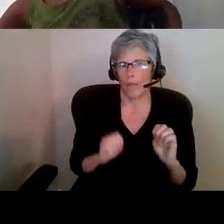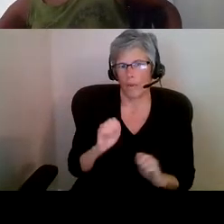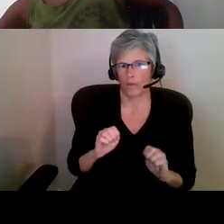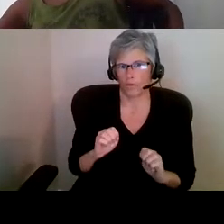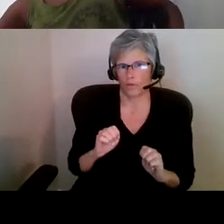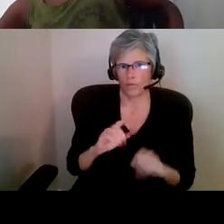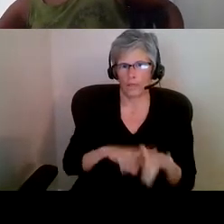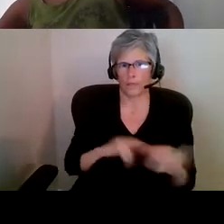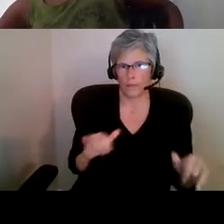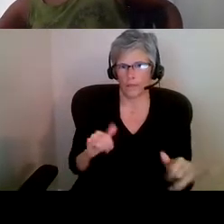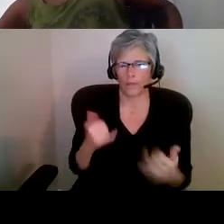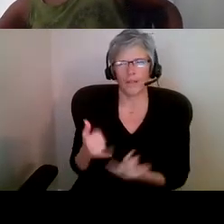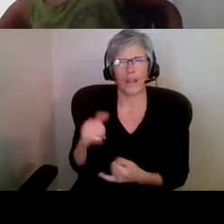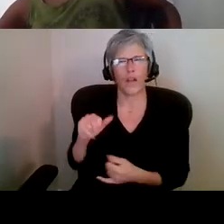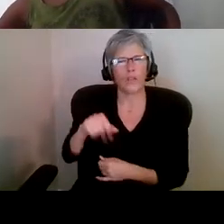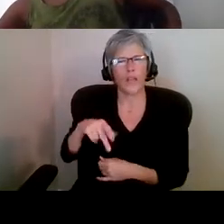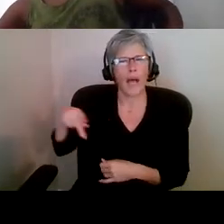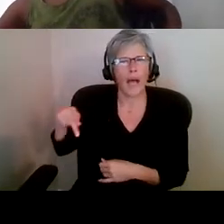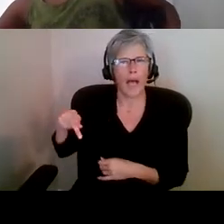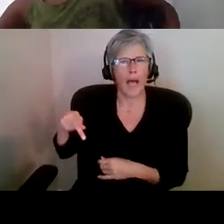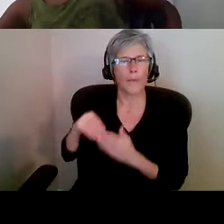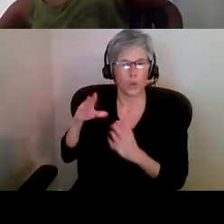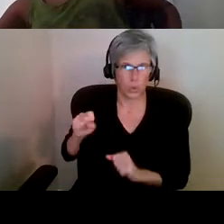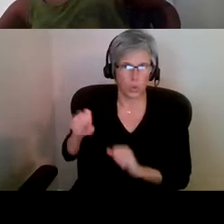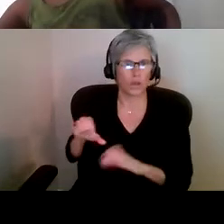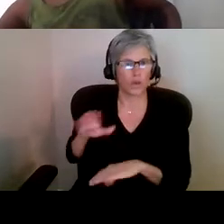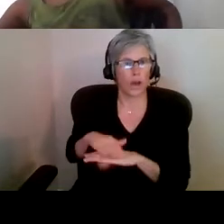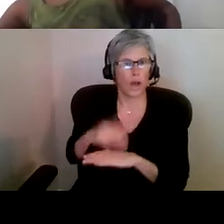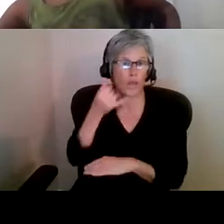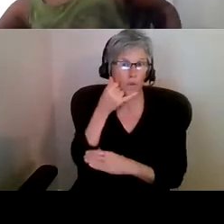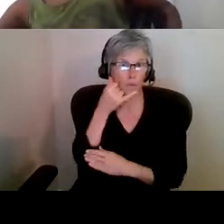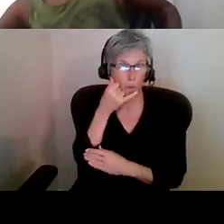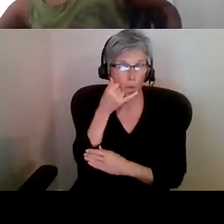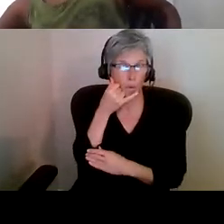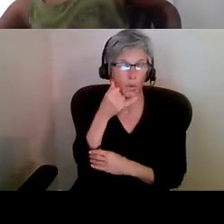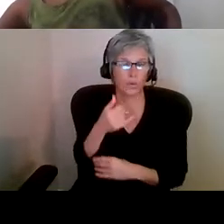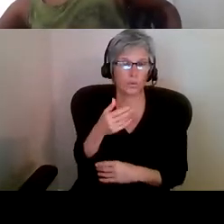now an app where students can do it on their phone and there's more information at this website about